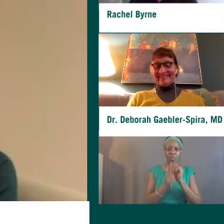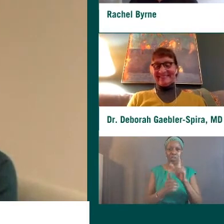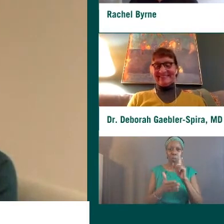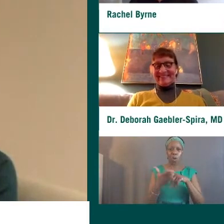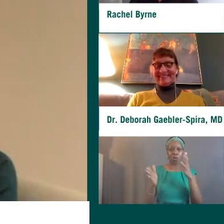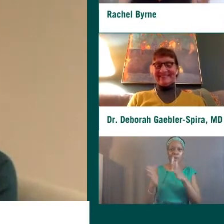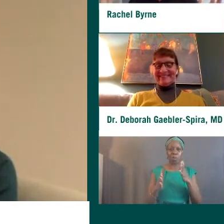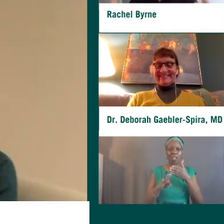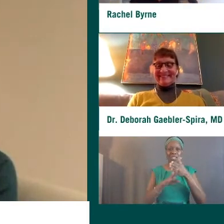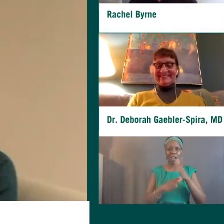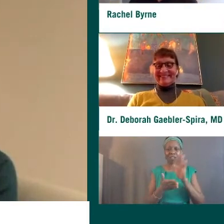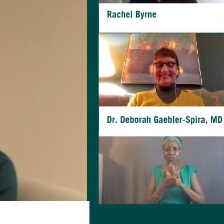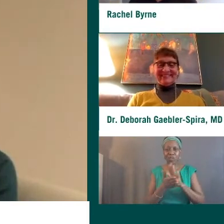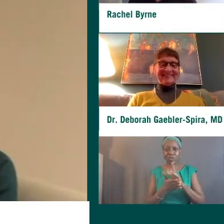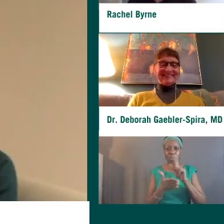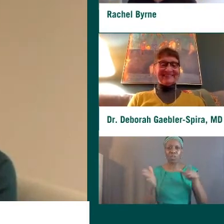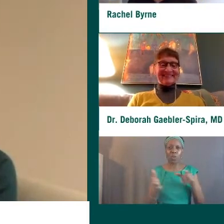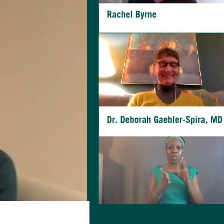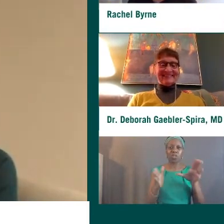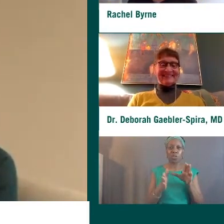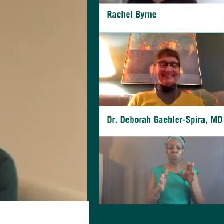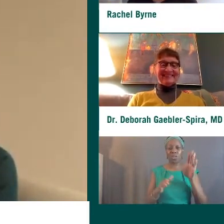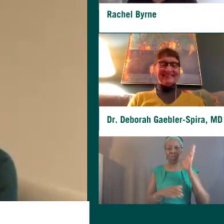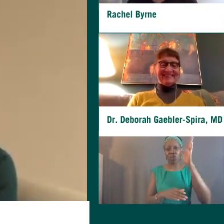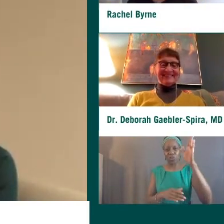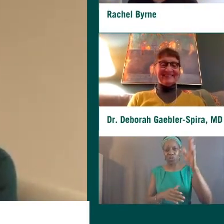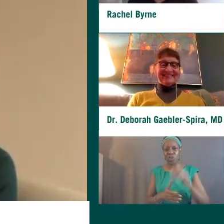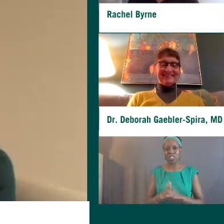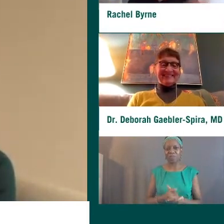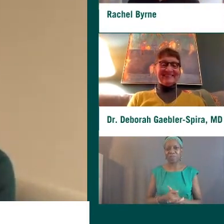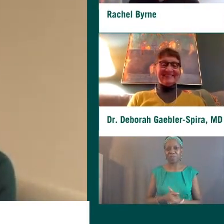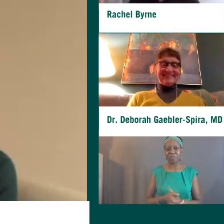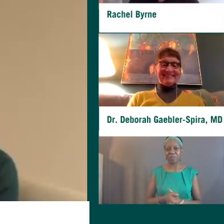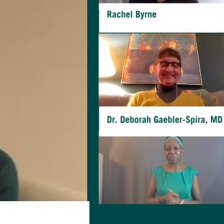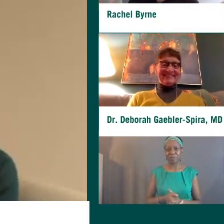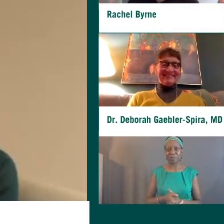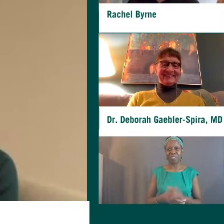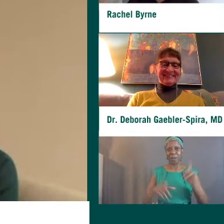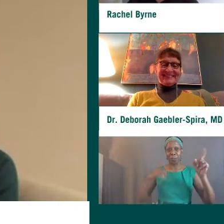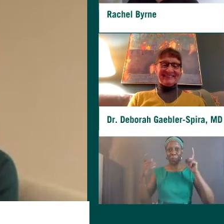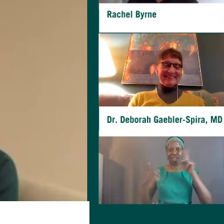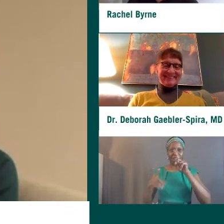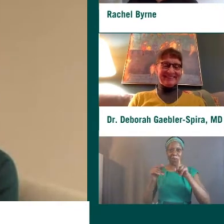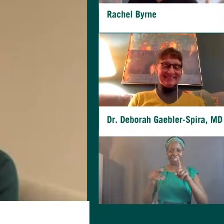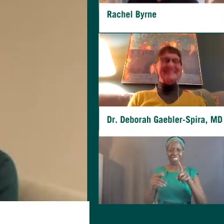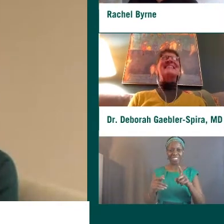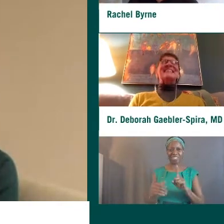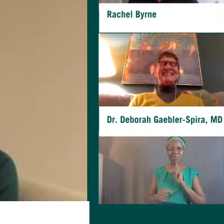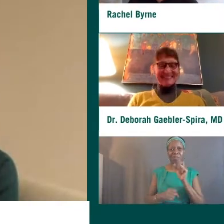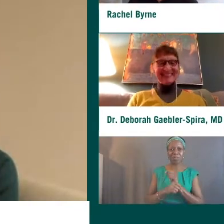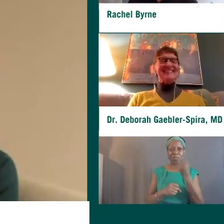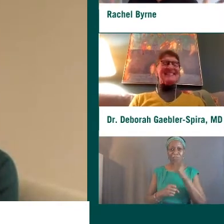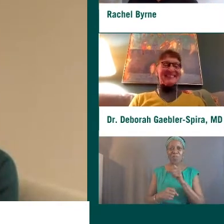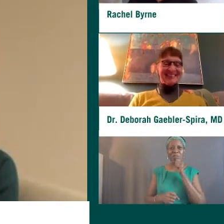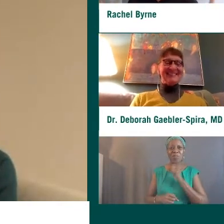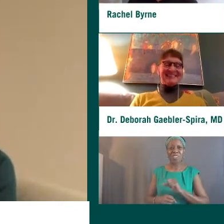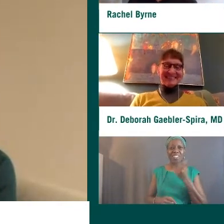What do you want to do in your future? Big questions actually for a 16 year old? I think that's pretty-